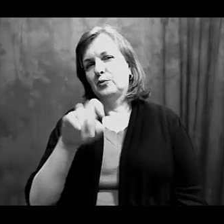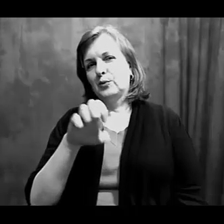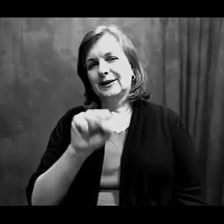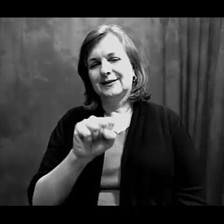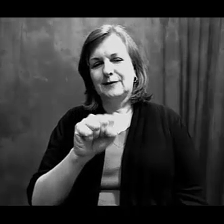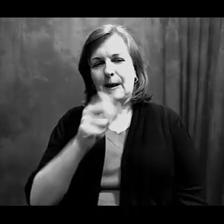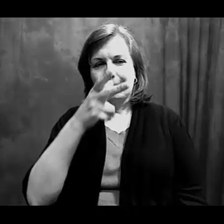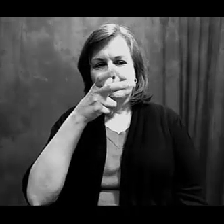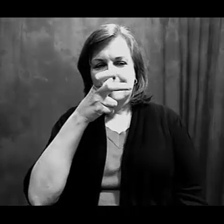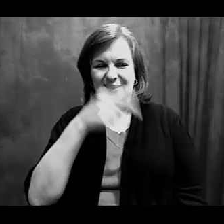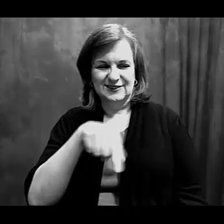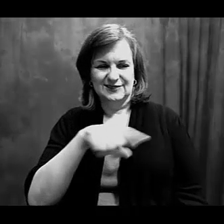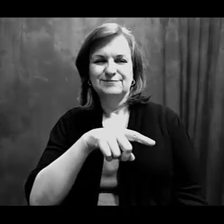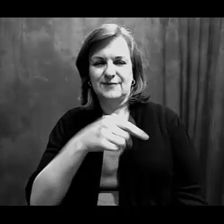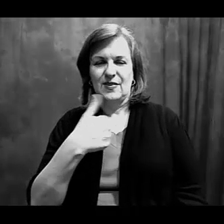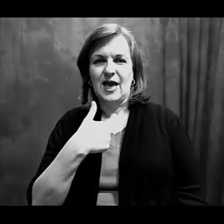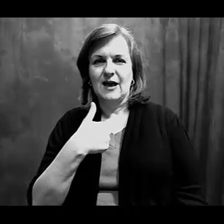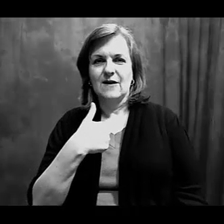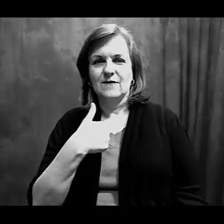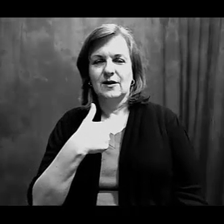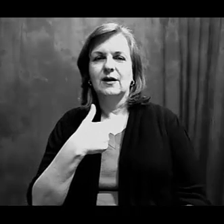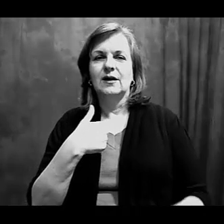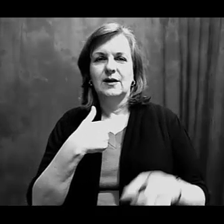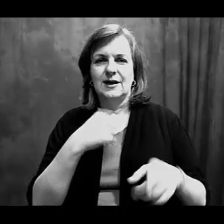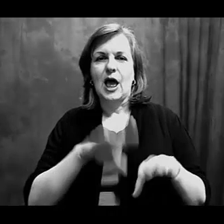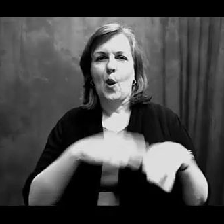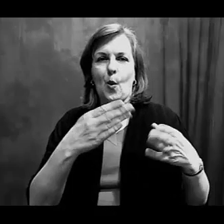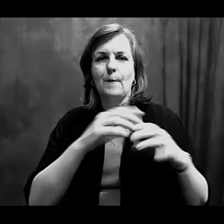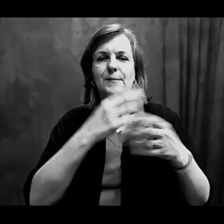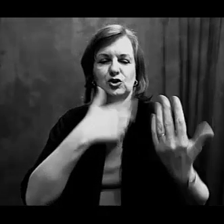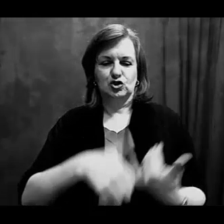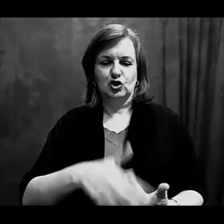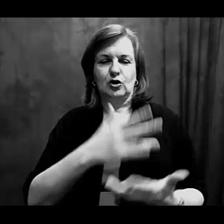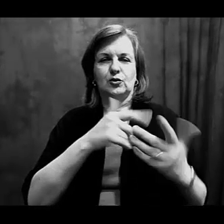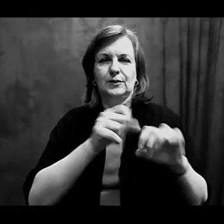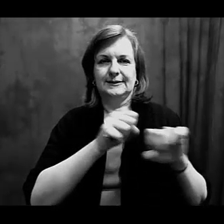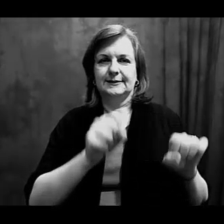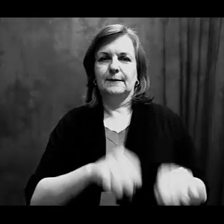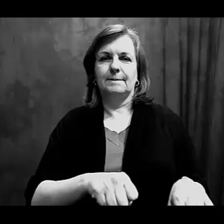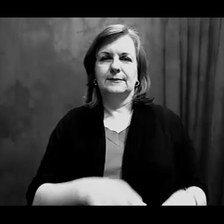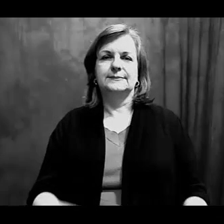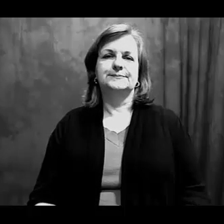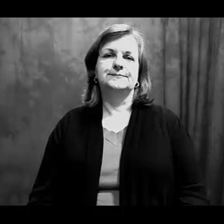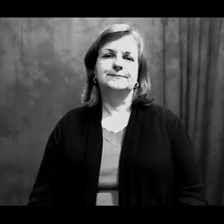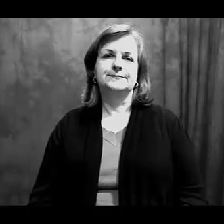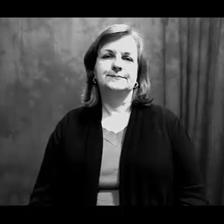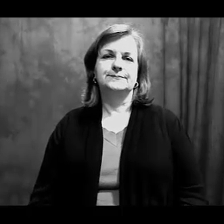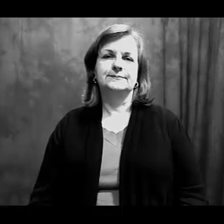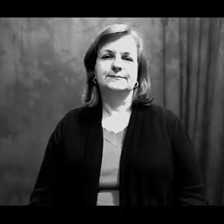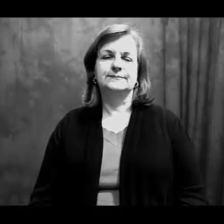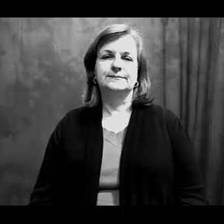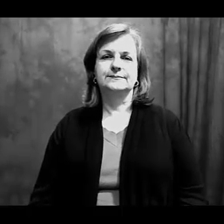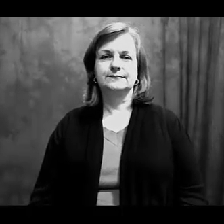the bugs things like that are going to have is going to have an open circulatory system